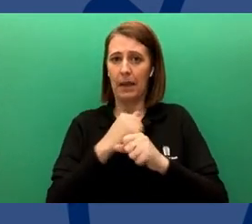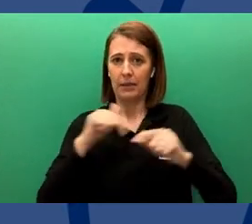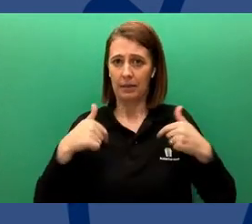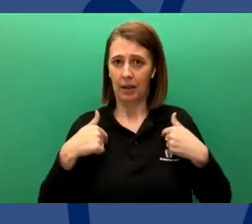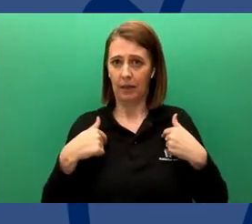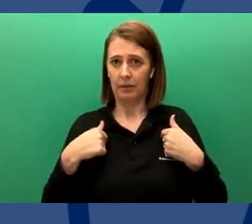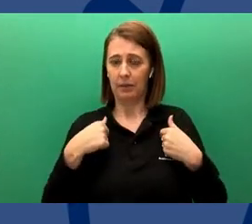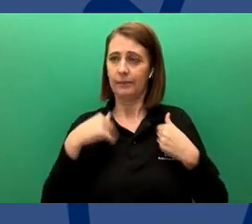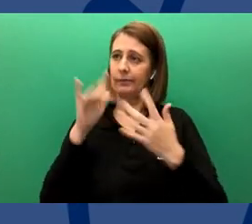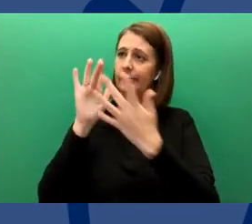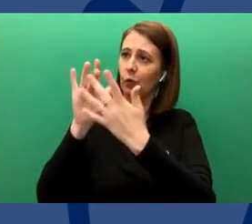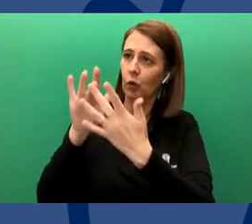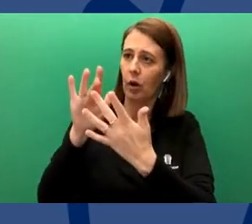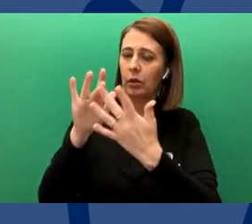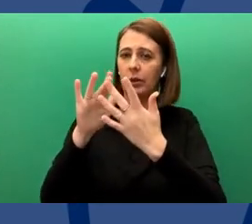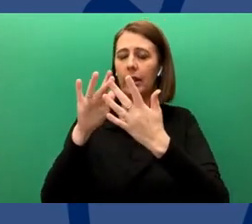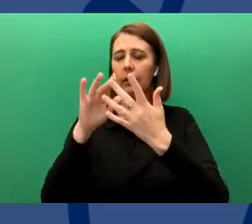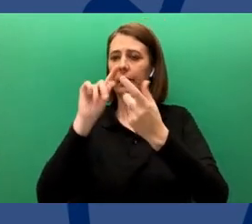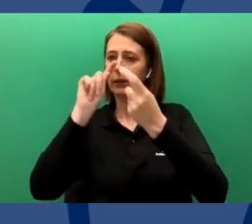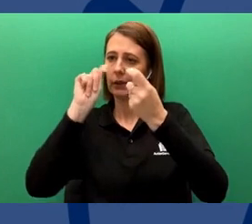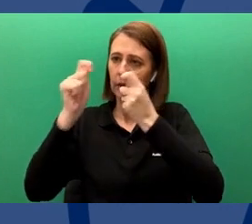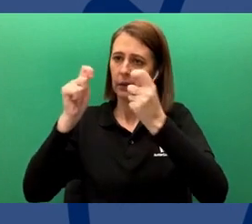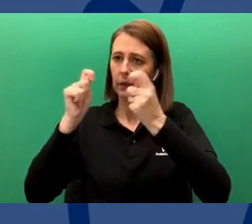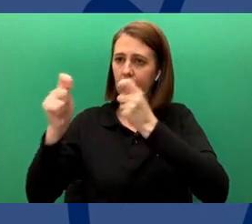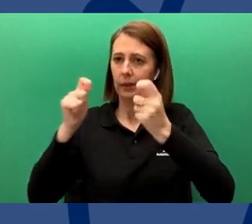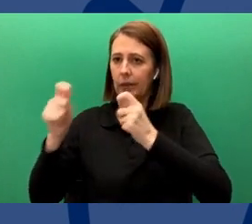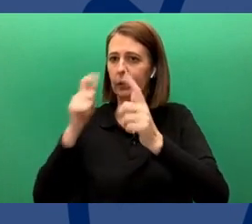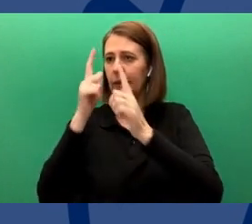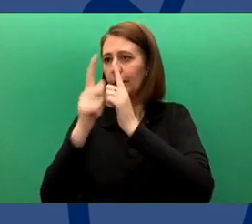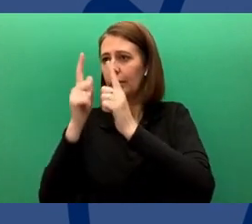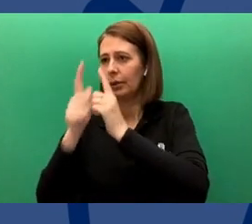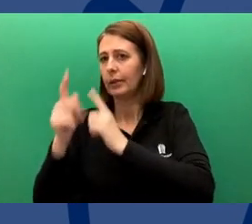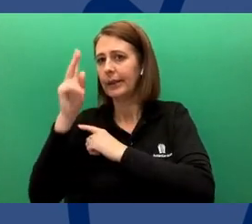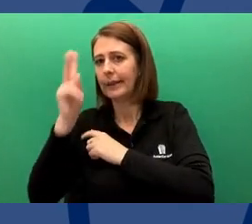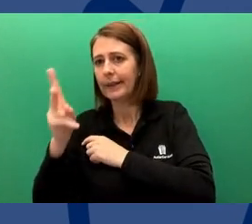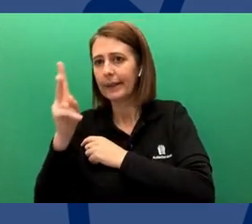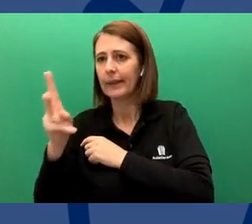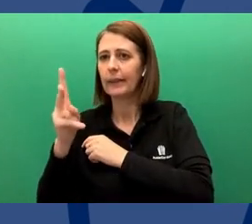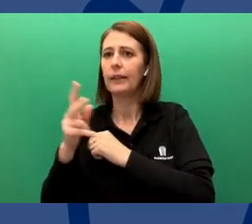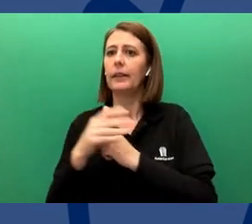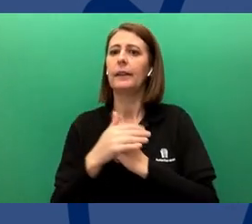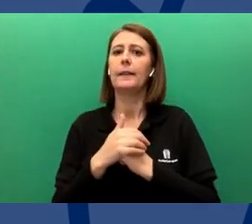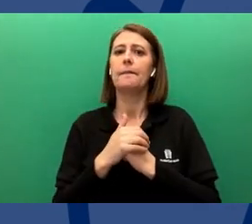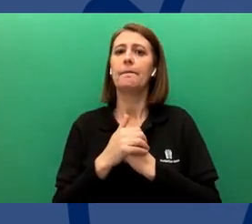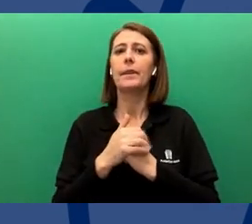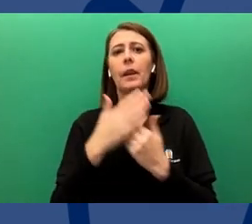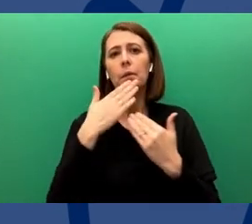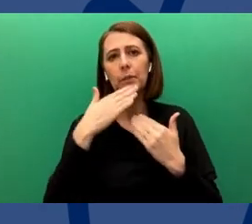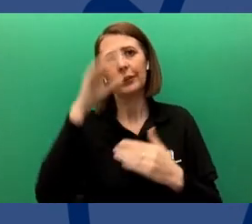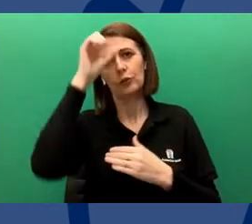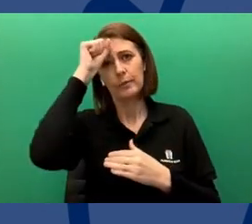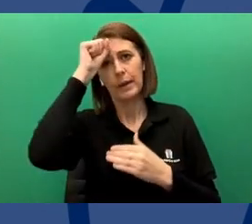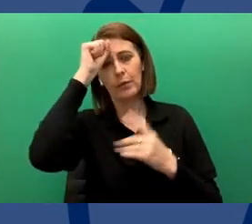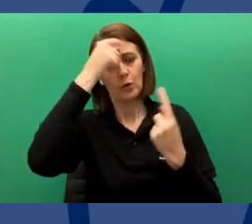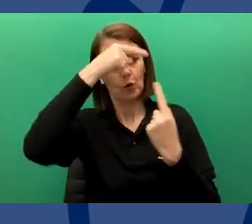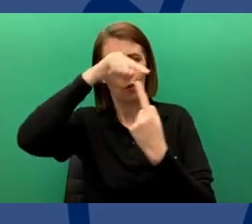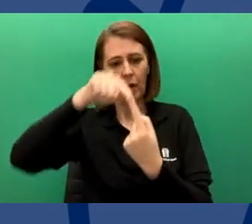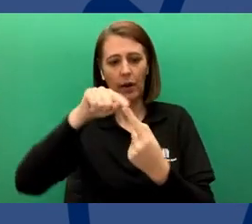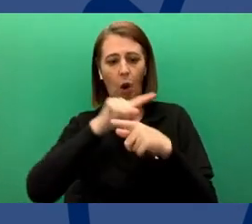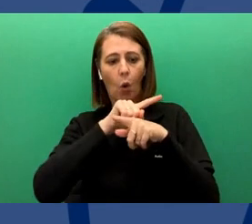to get things reapproved. So, please, remember to calculate a weekly component, not a monthly